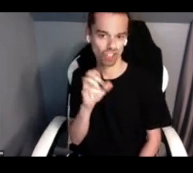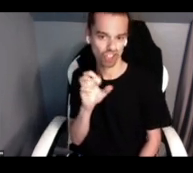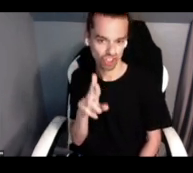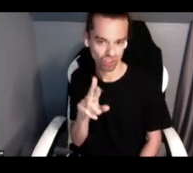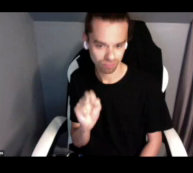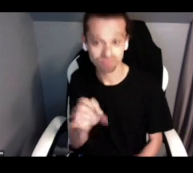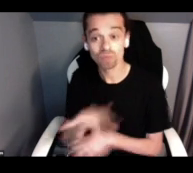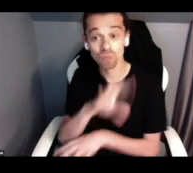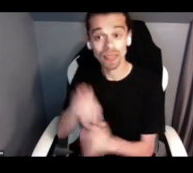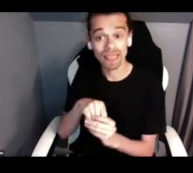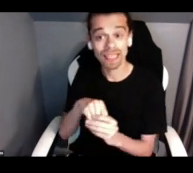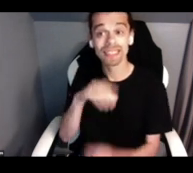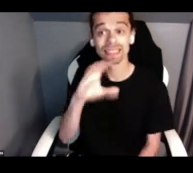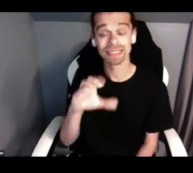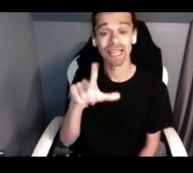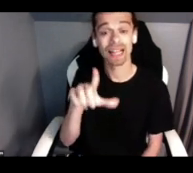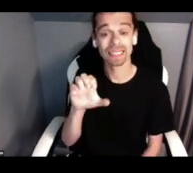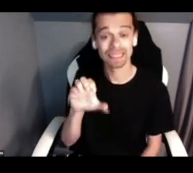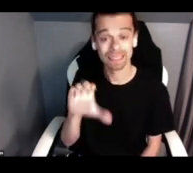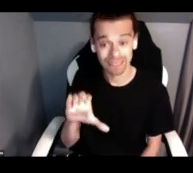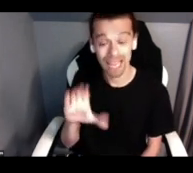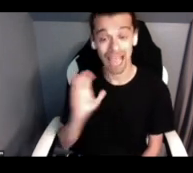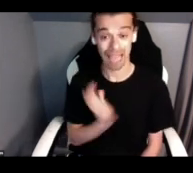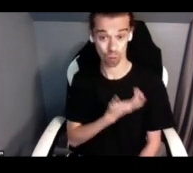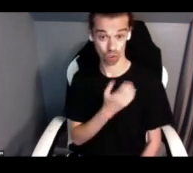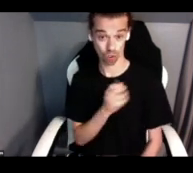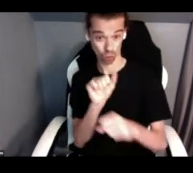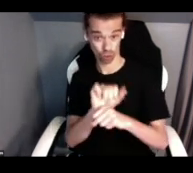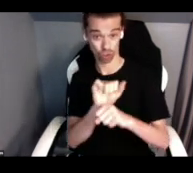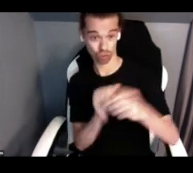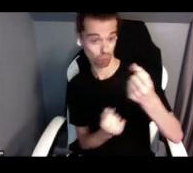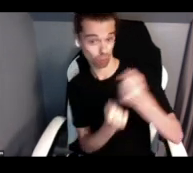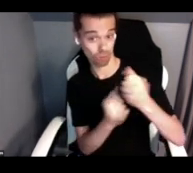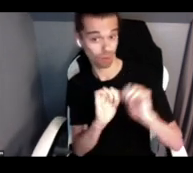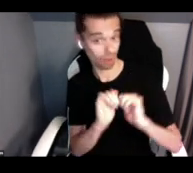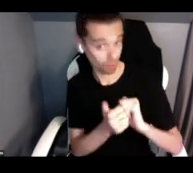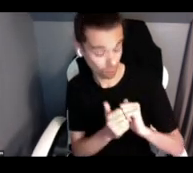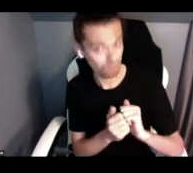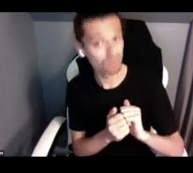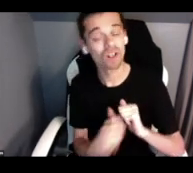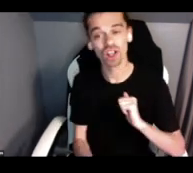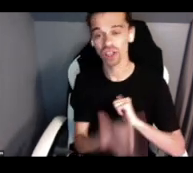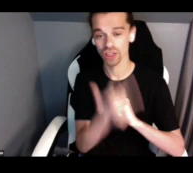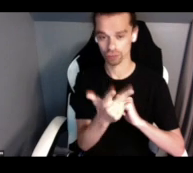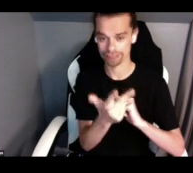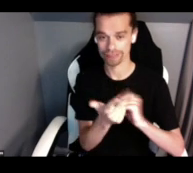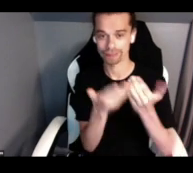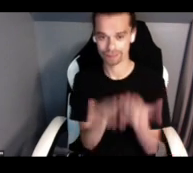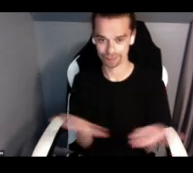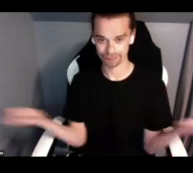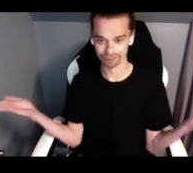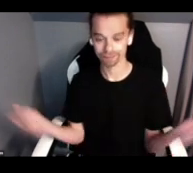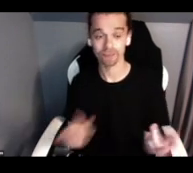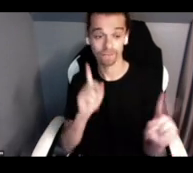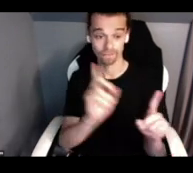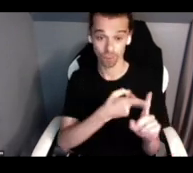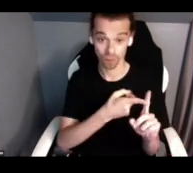Our work is supported by three major aims. The first is to generate